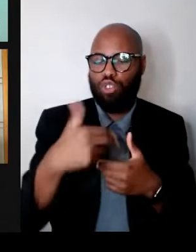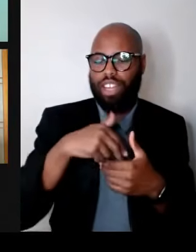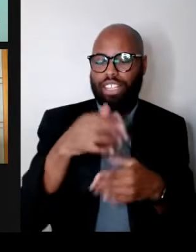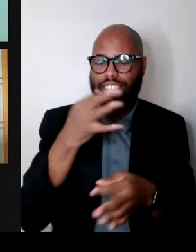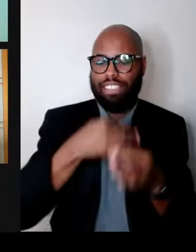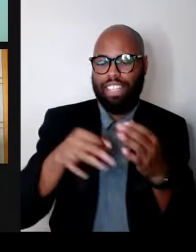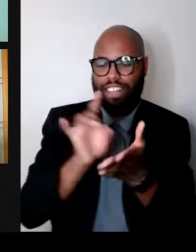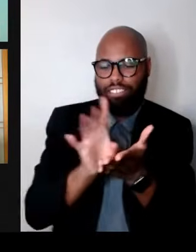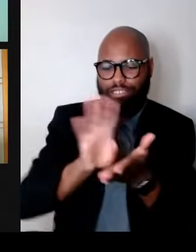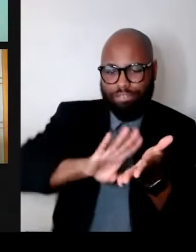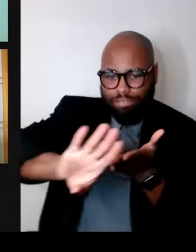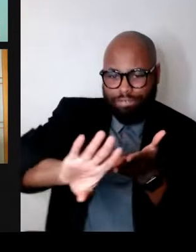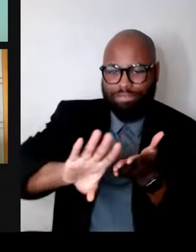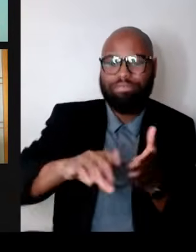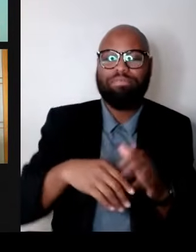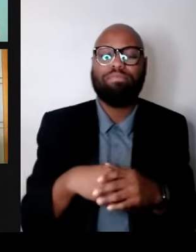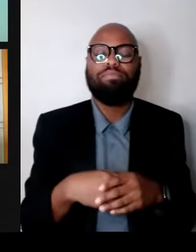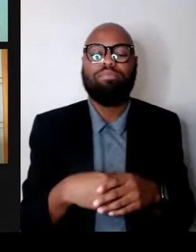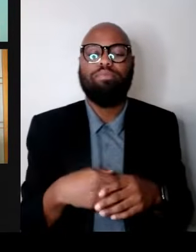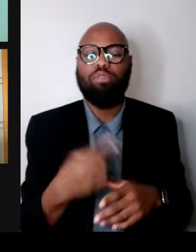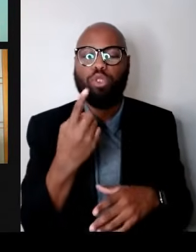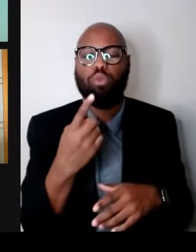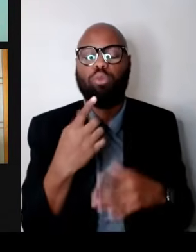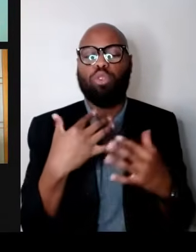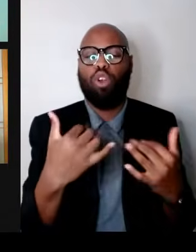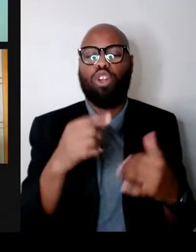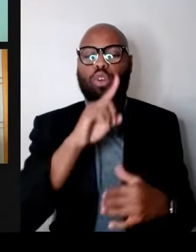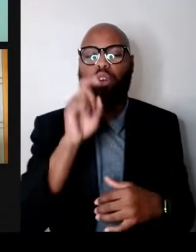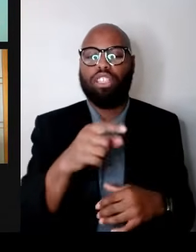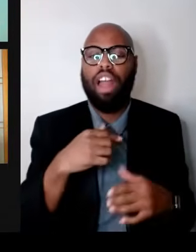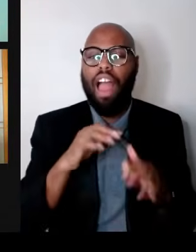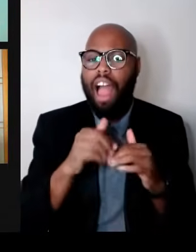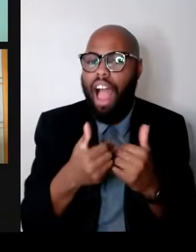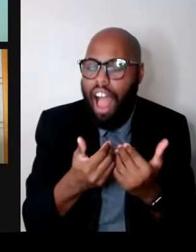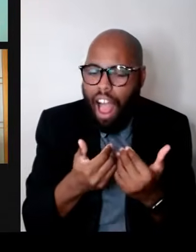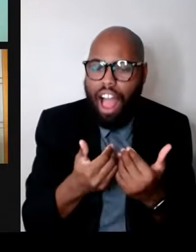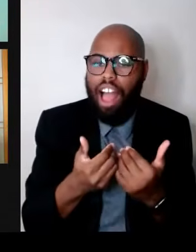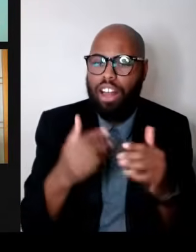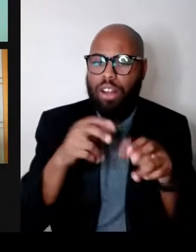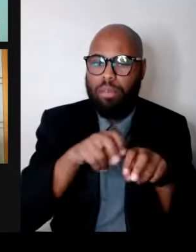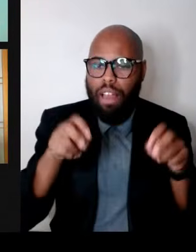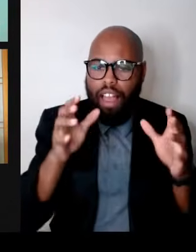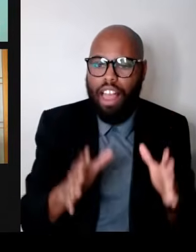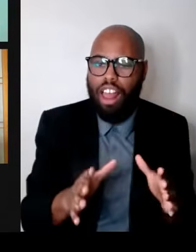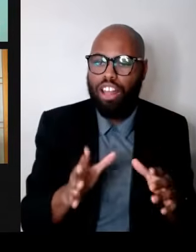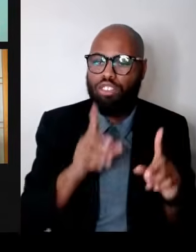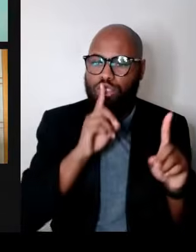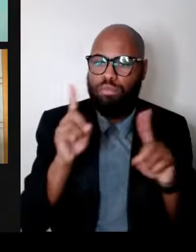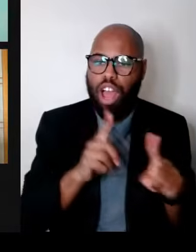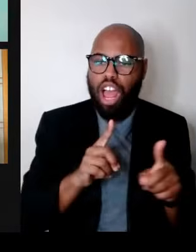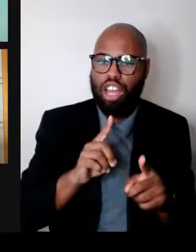How do the panelists respond to pushback from members of the communities they represent and are fighting for?